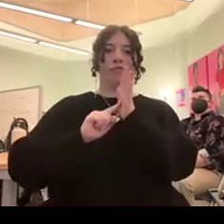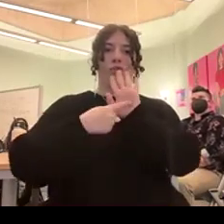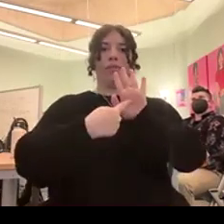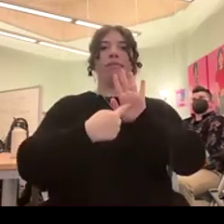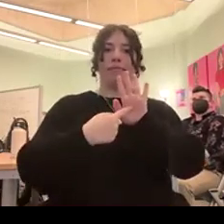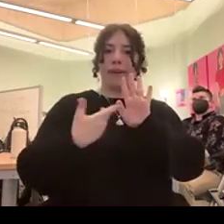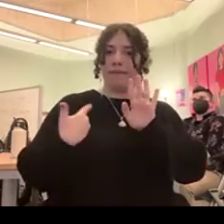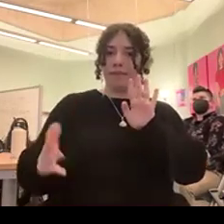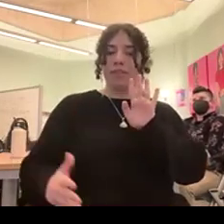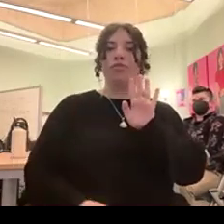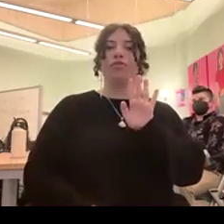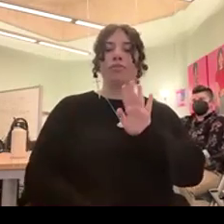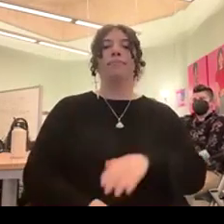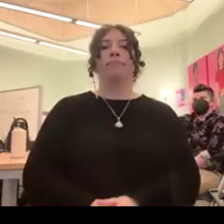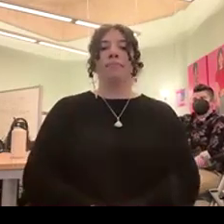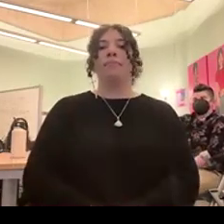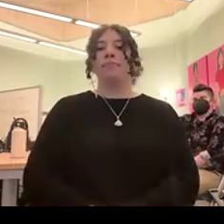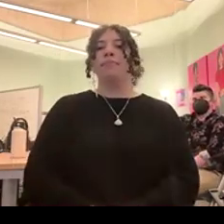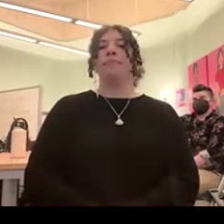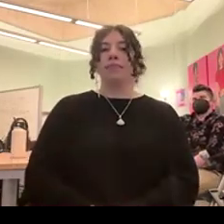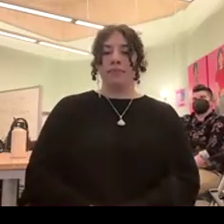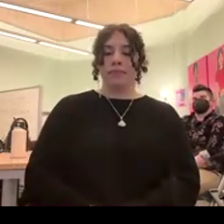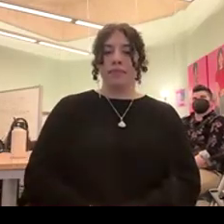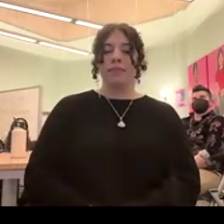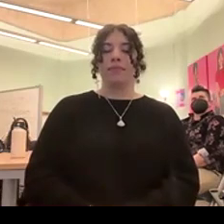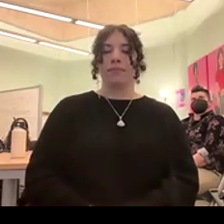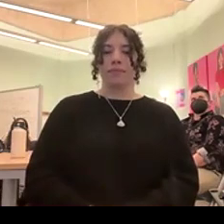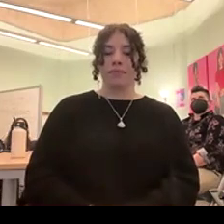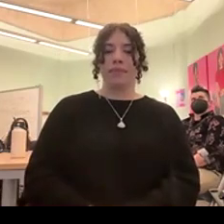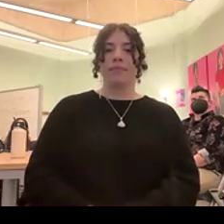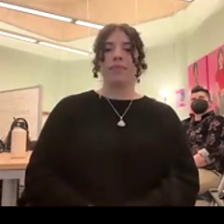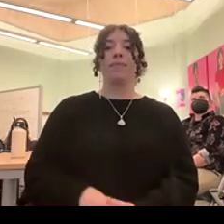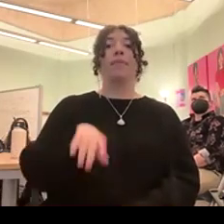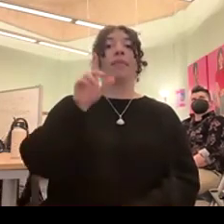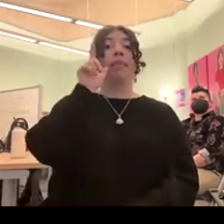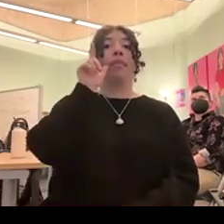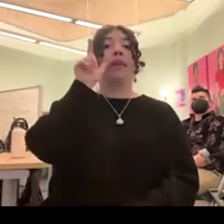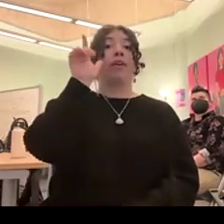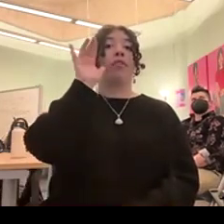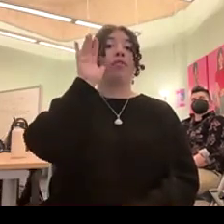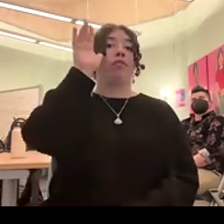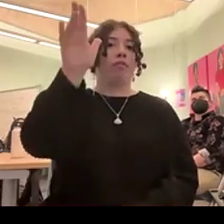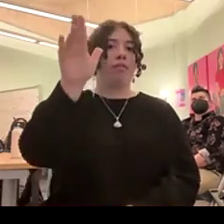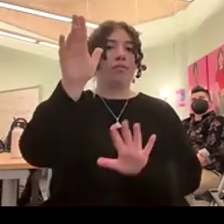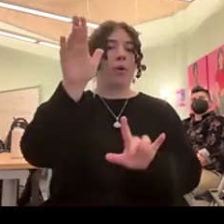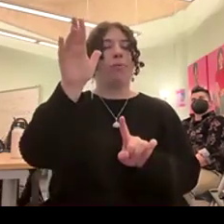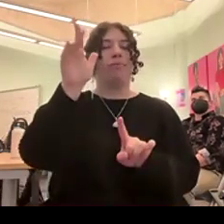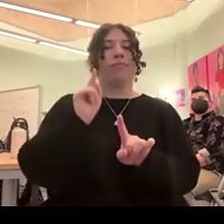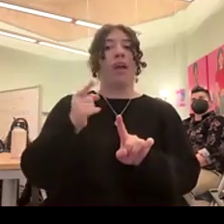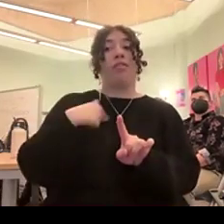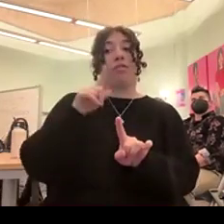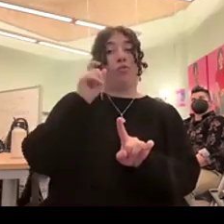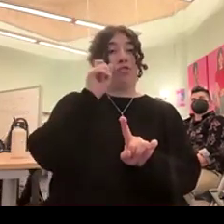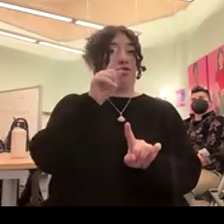like another skill that I have that I'm showing. And then later on,